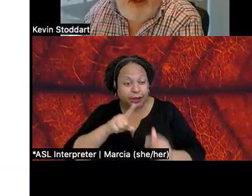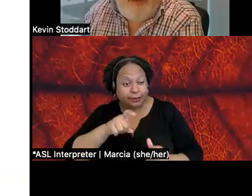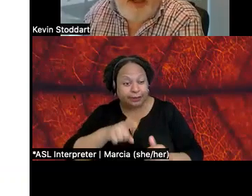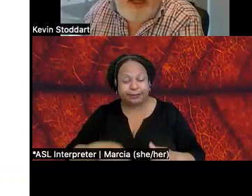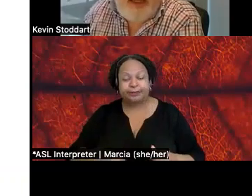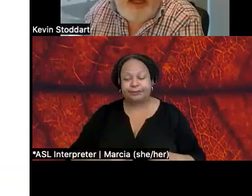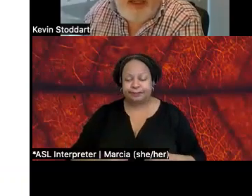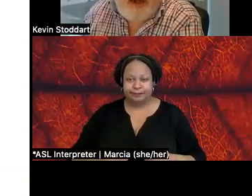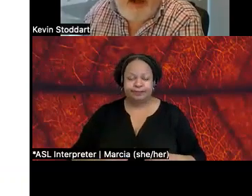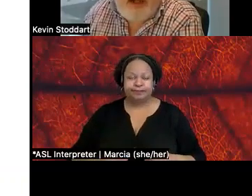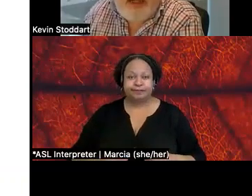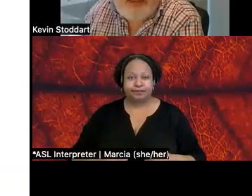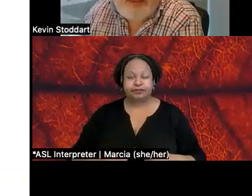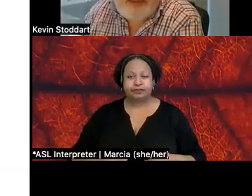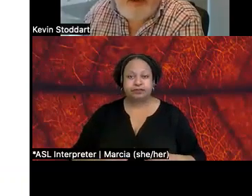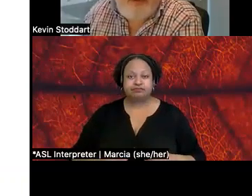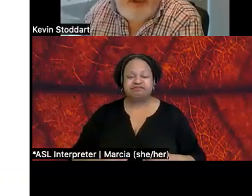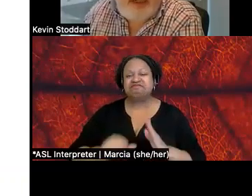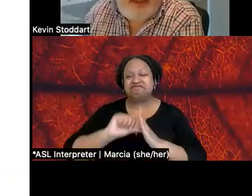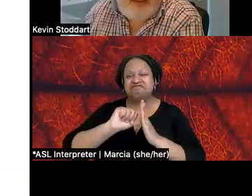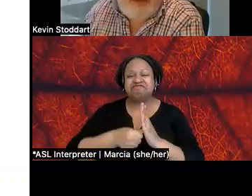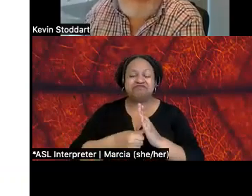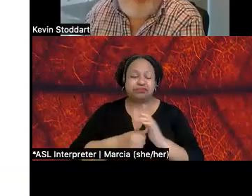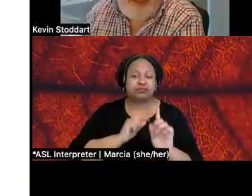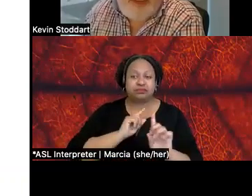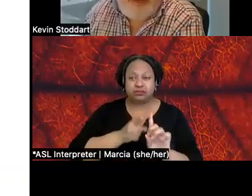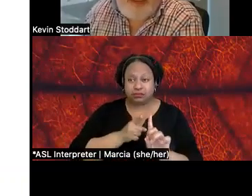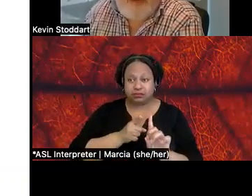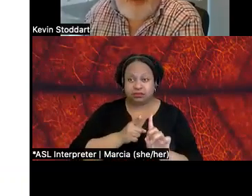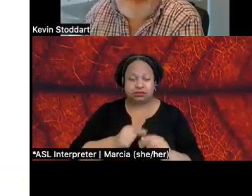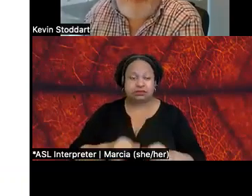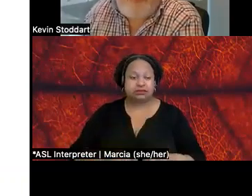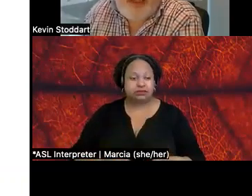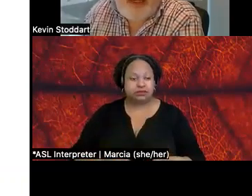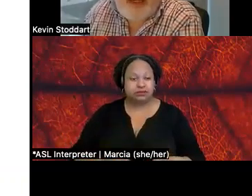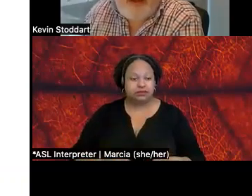The key here is really pre-emptive planning.